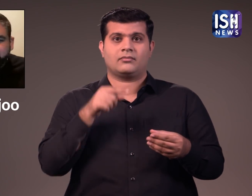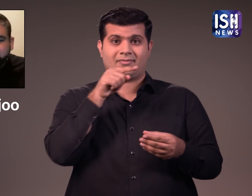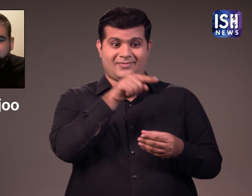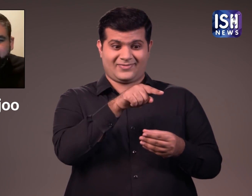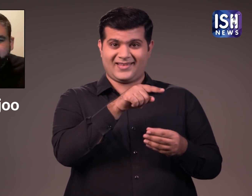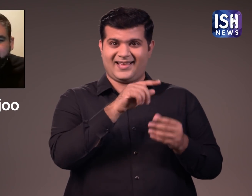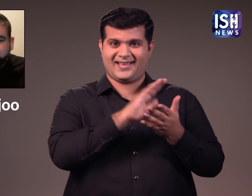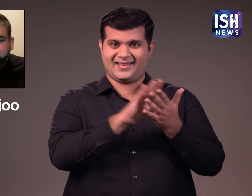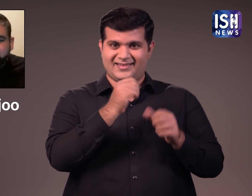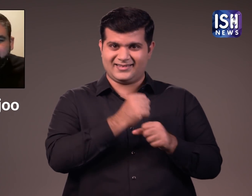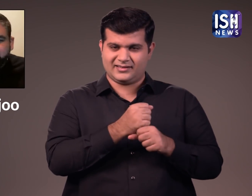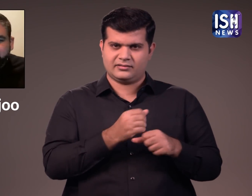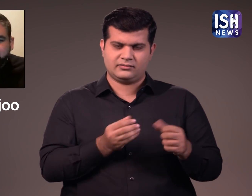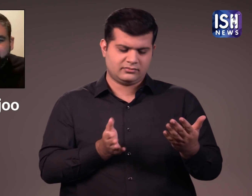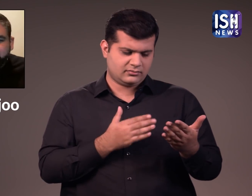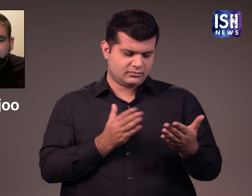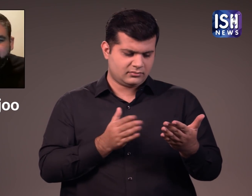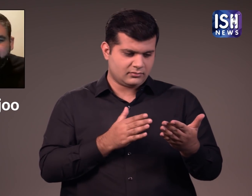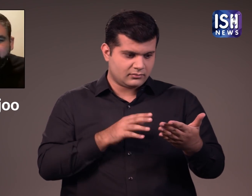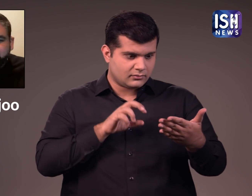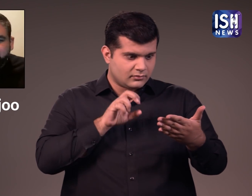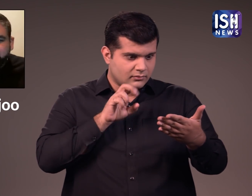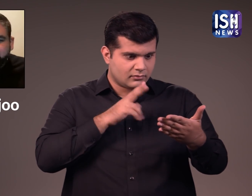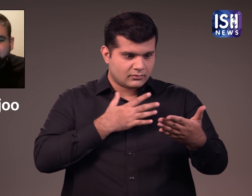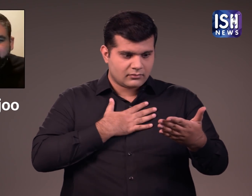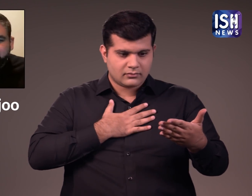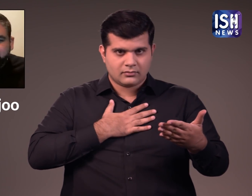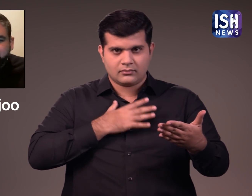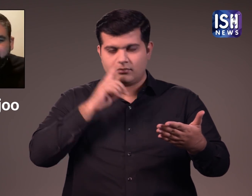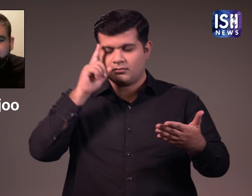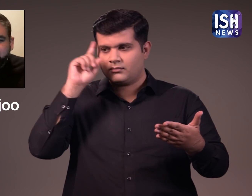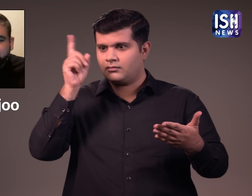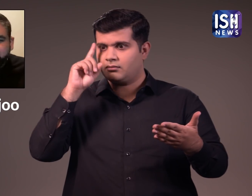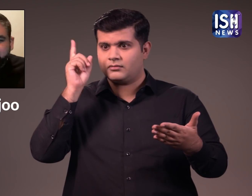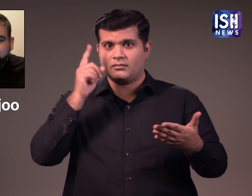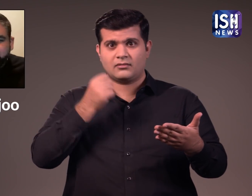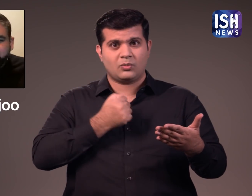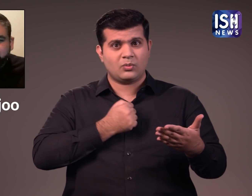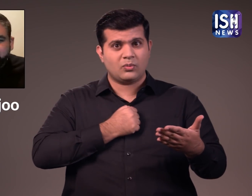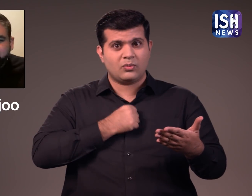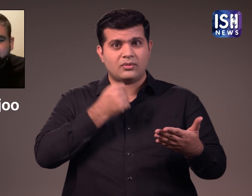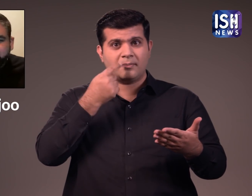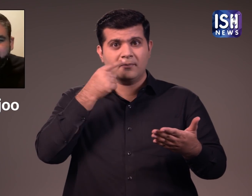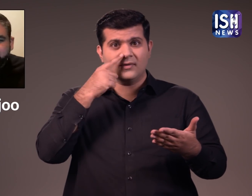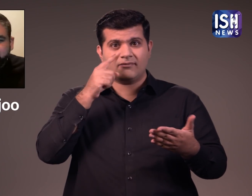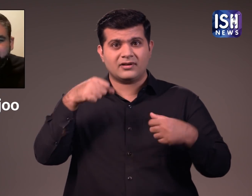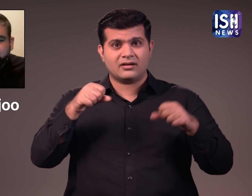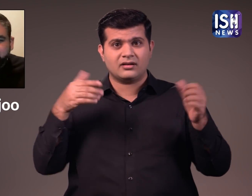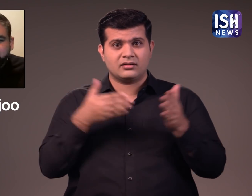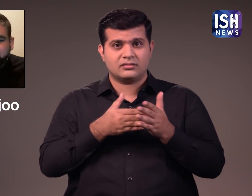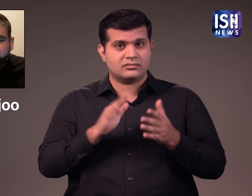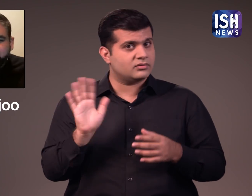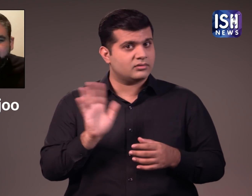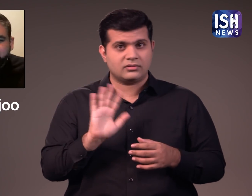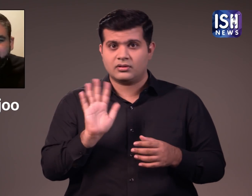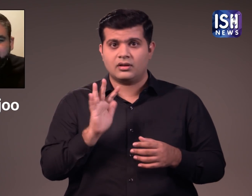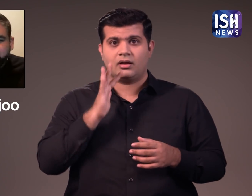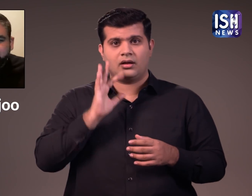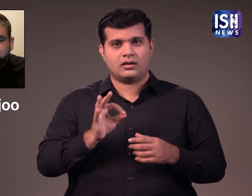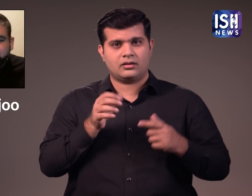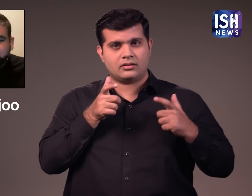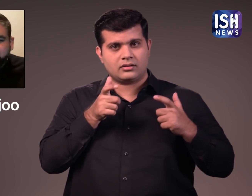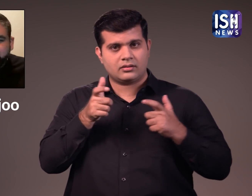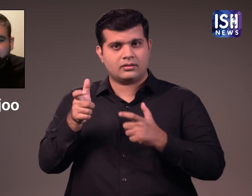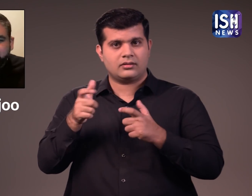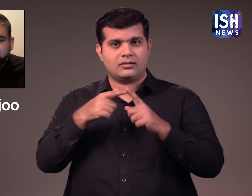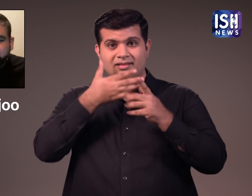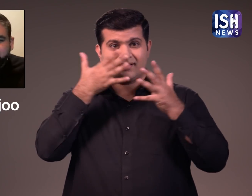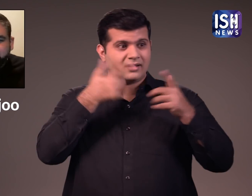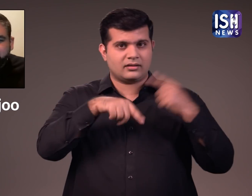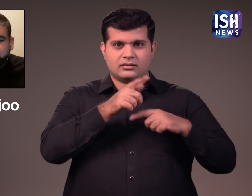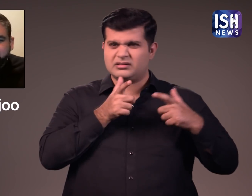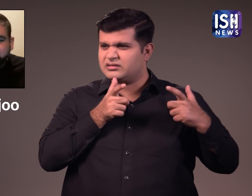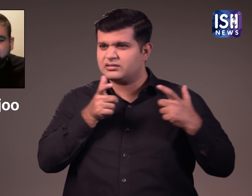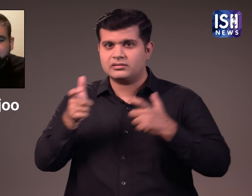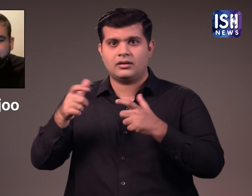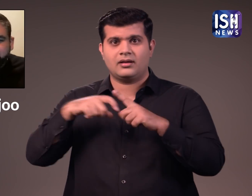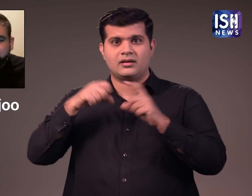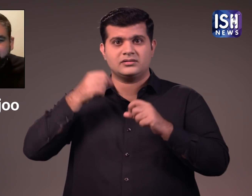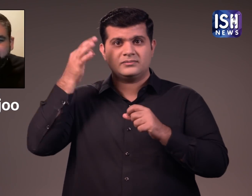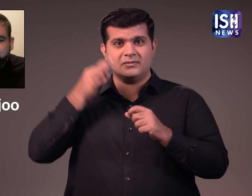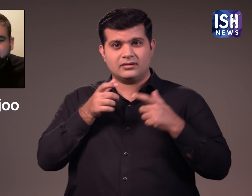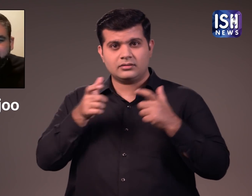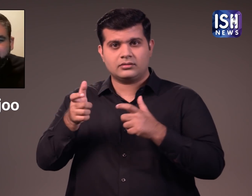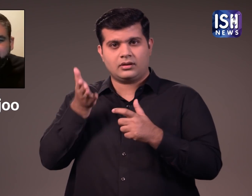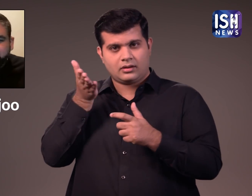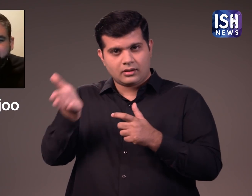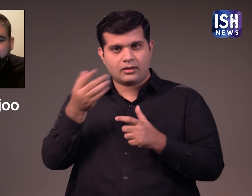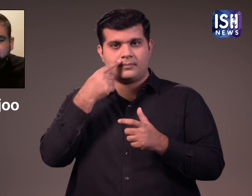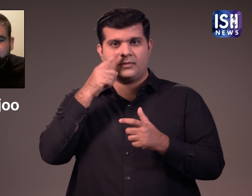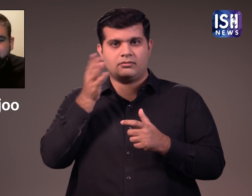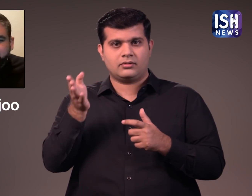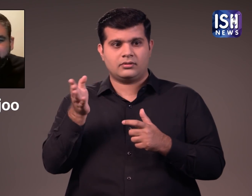From the clippings, he found that his parents had not died in an accident but were killed by the terrorists.